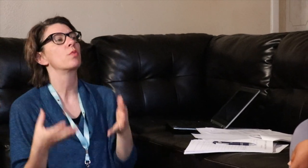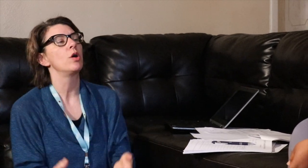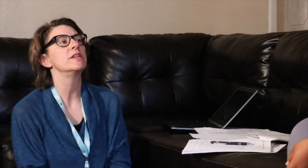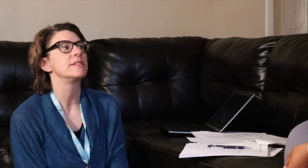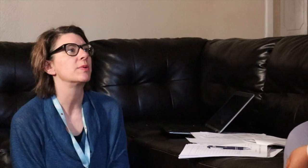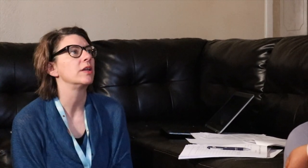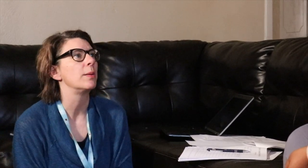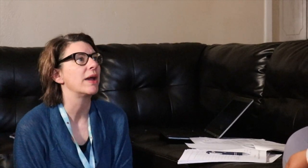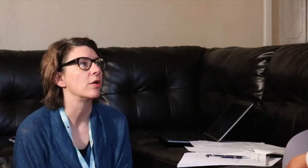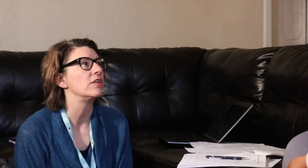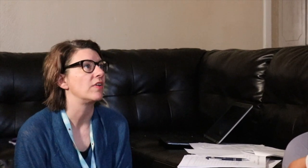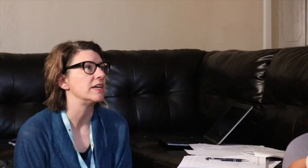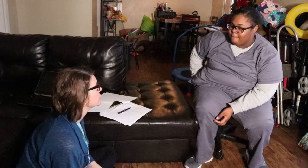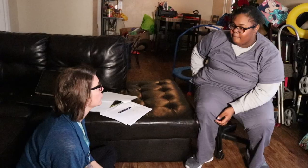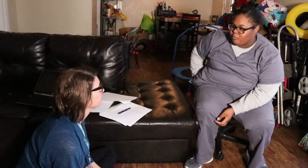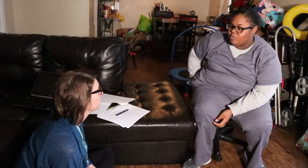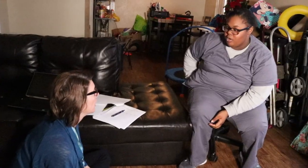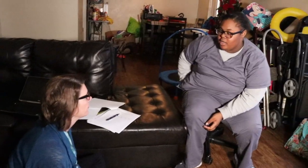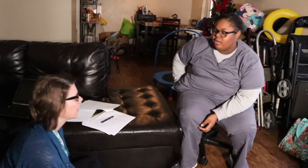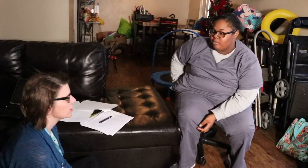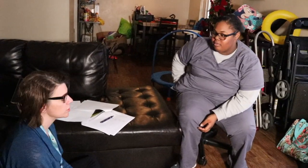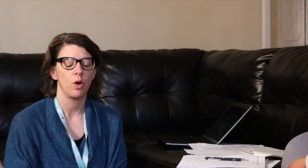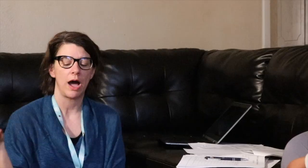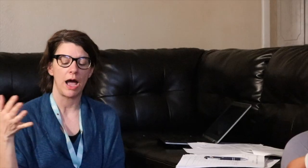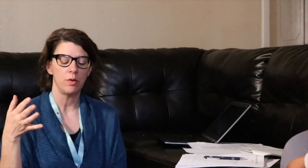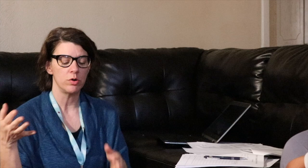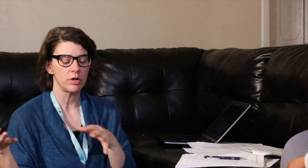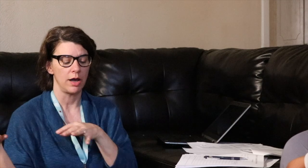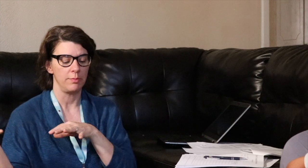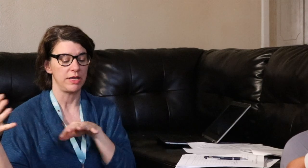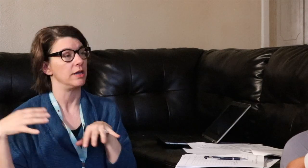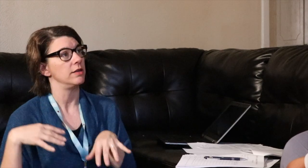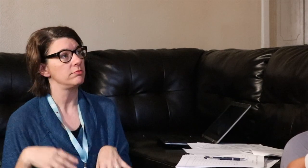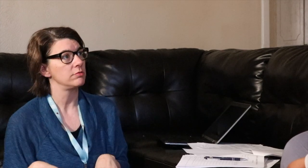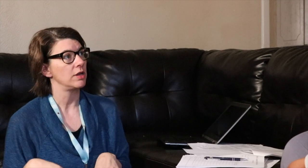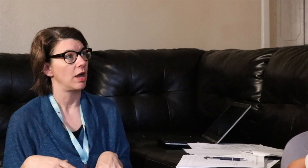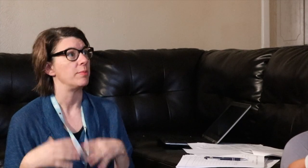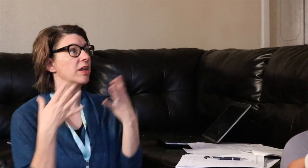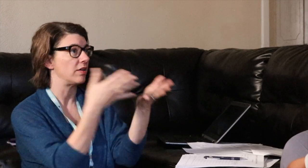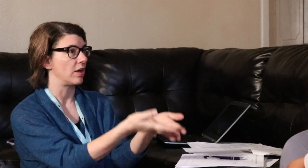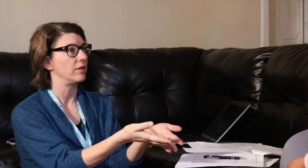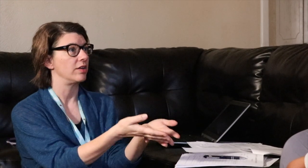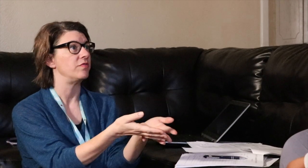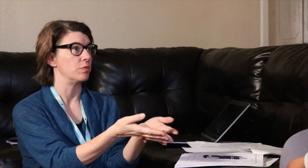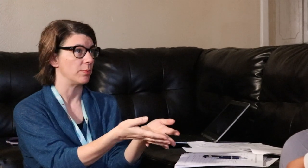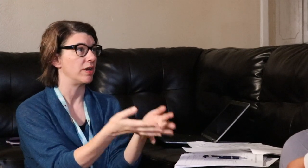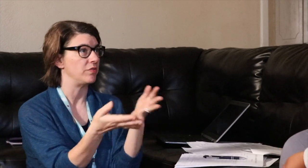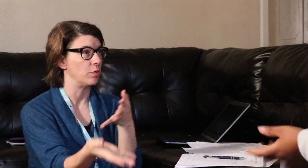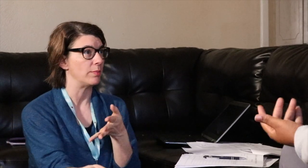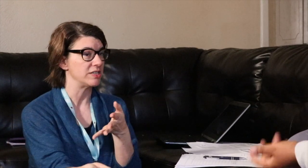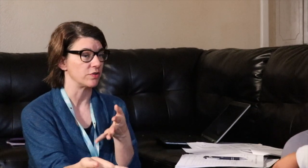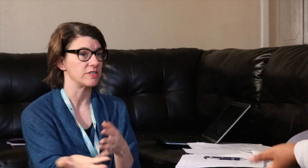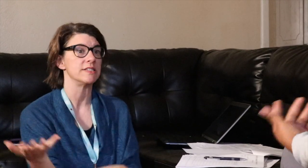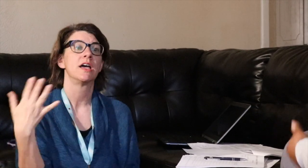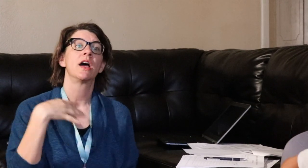The role is typically a Parent Advisor. Okay. So I will come in, if you want my services.